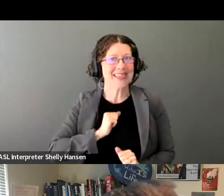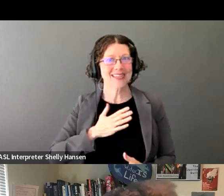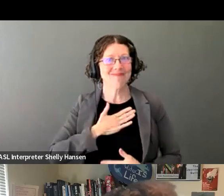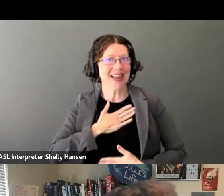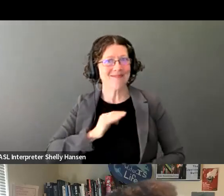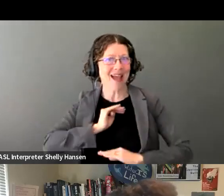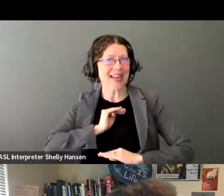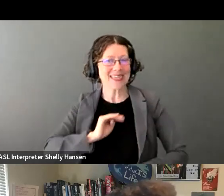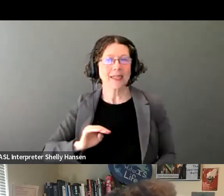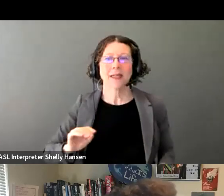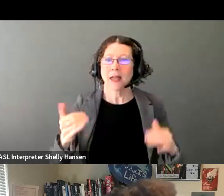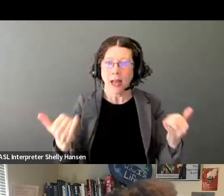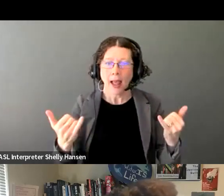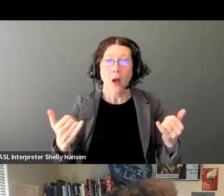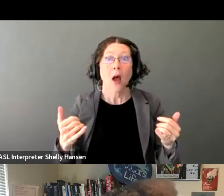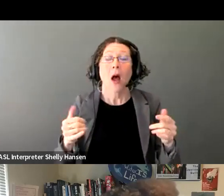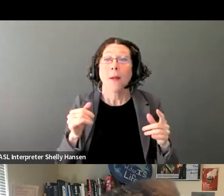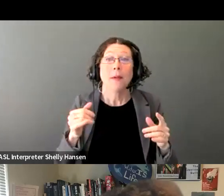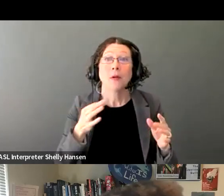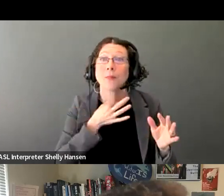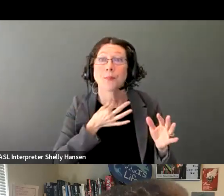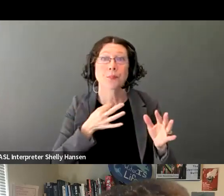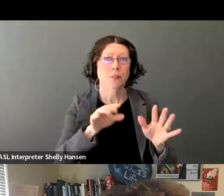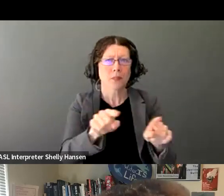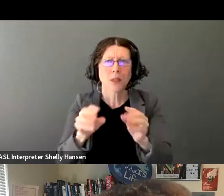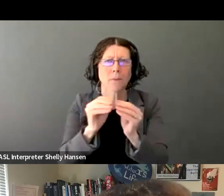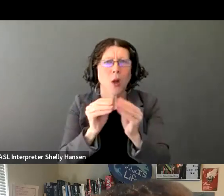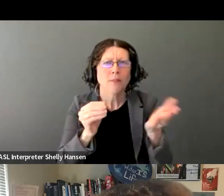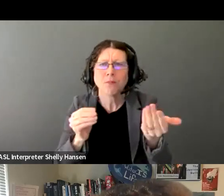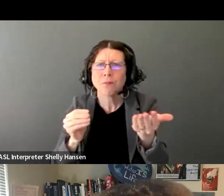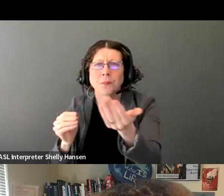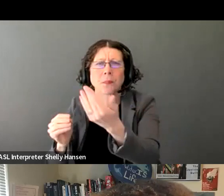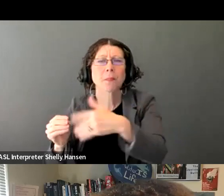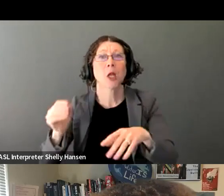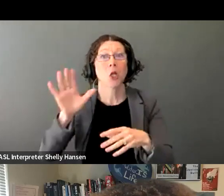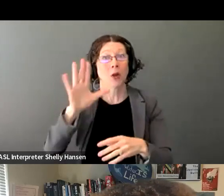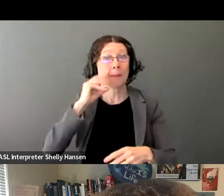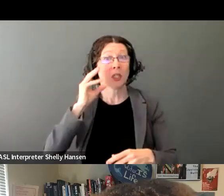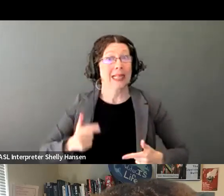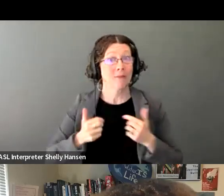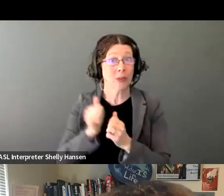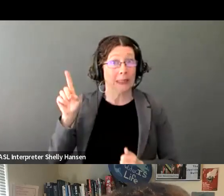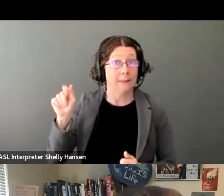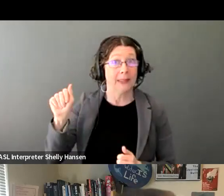How is the experience of living with disability informed your creative practice?